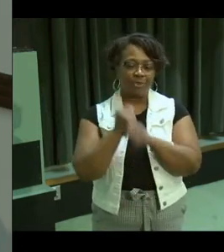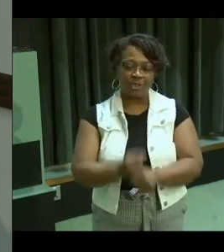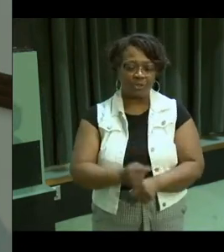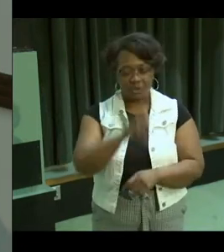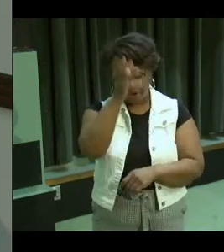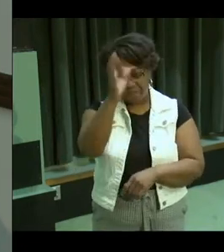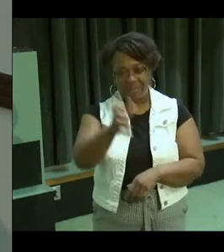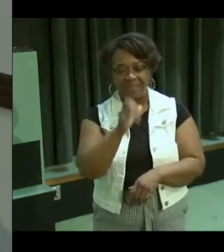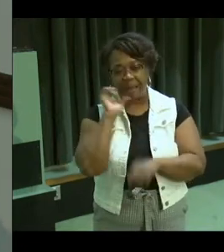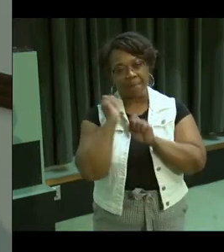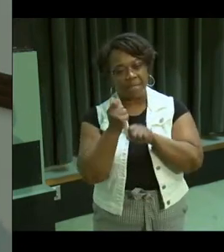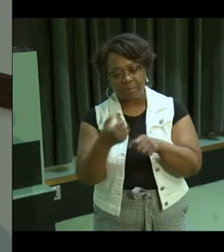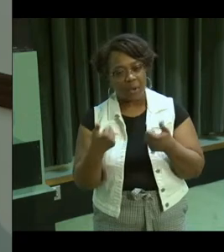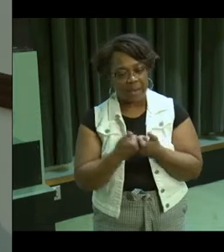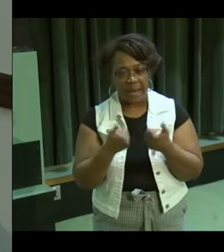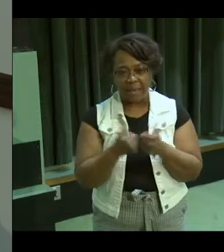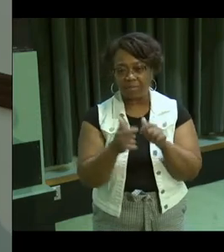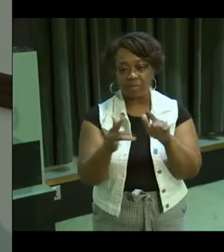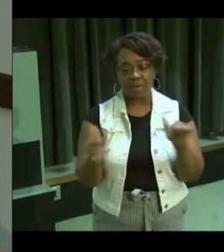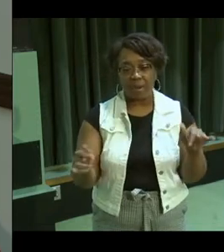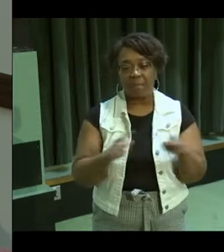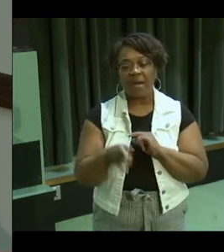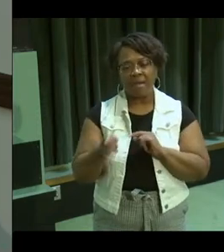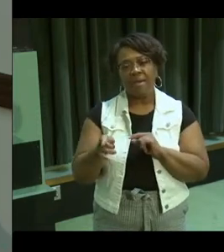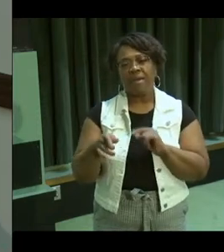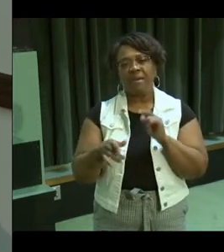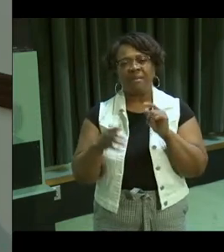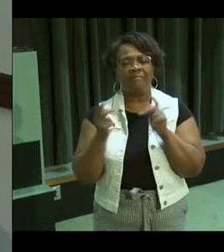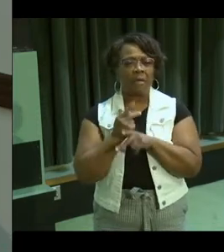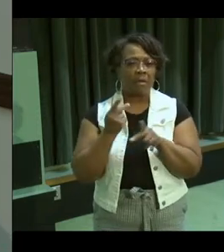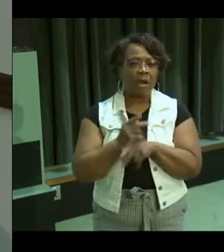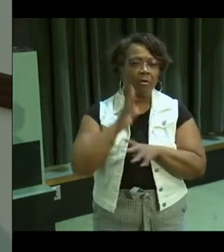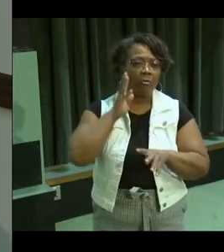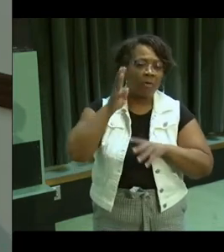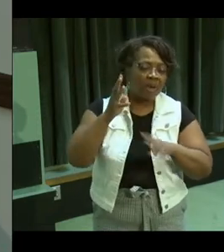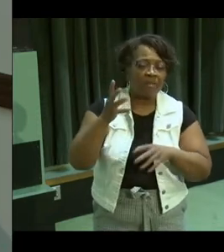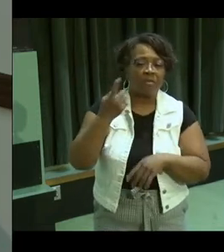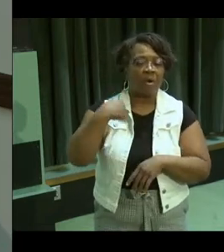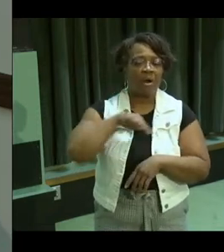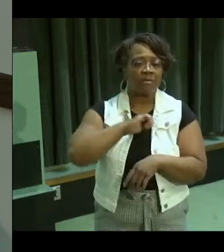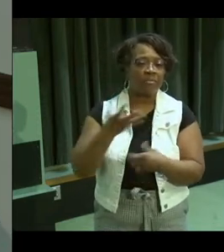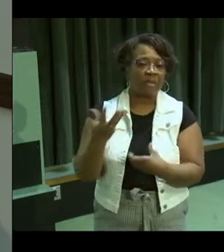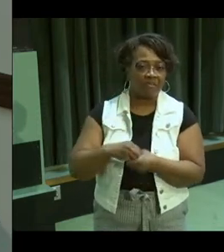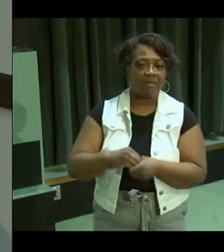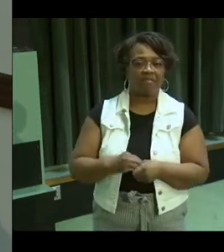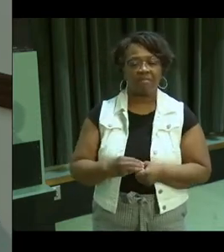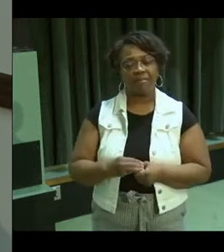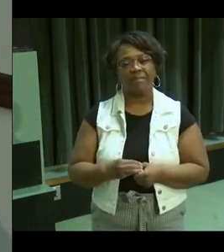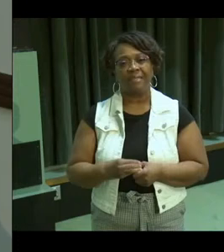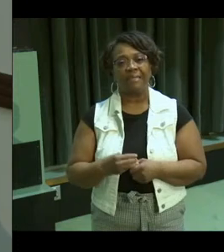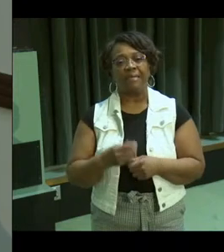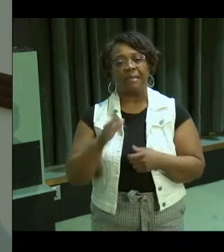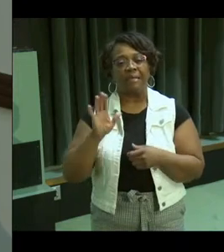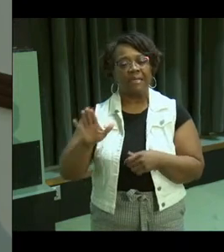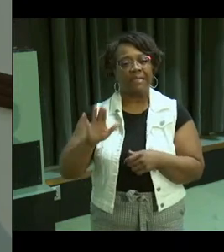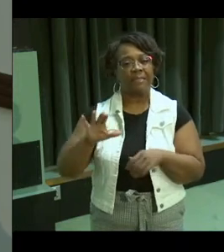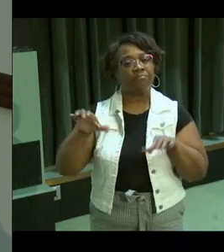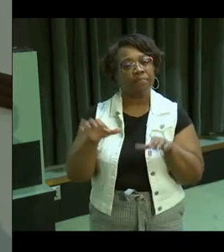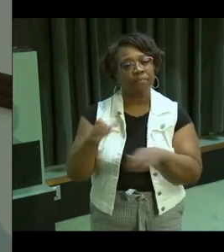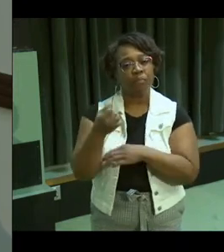grandpa. We didn't do the baseball games and things like that. But he found creative ways